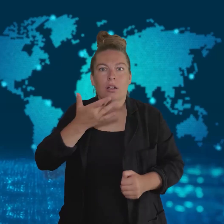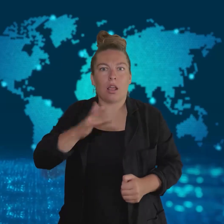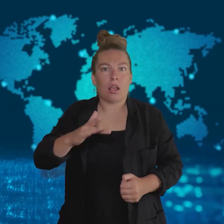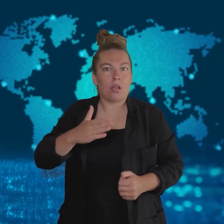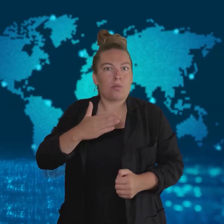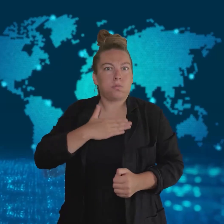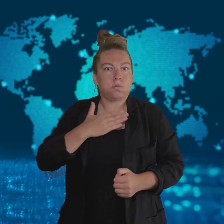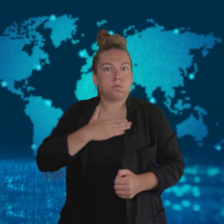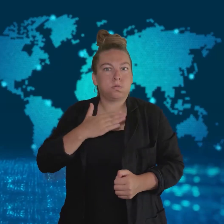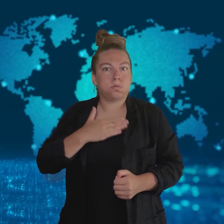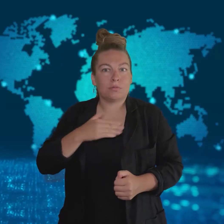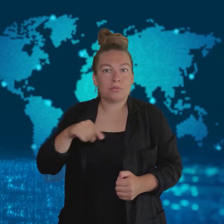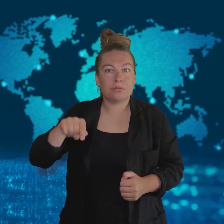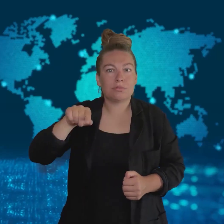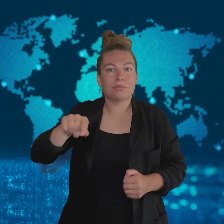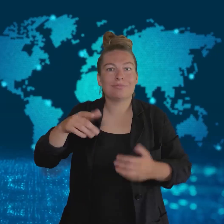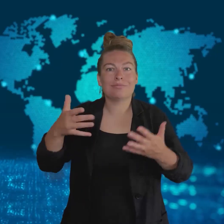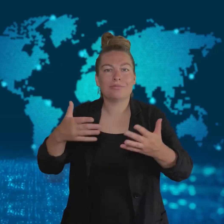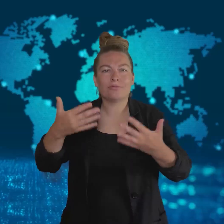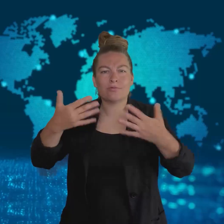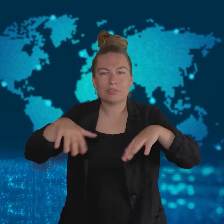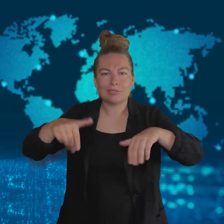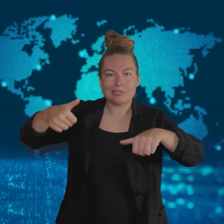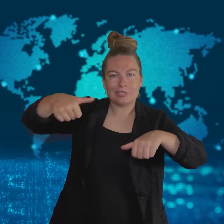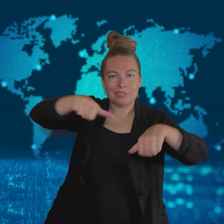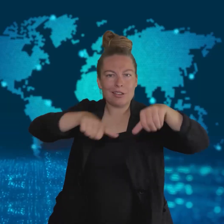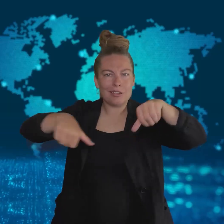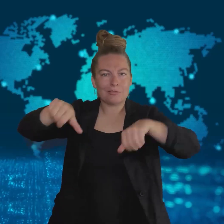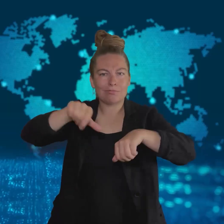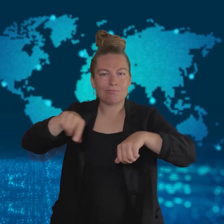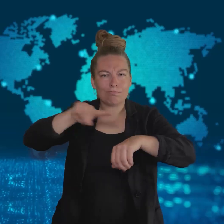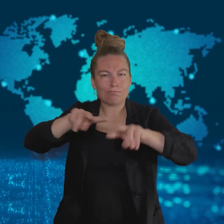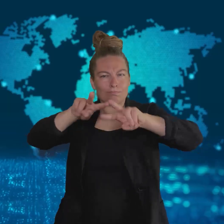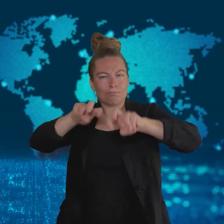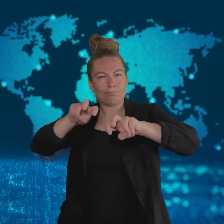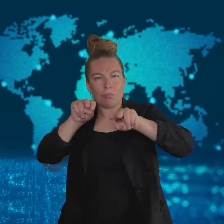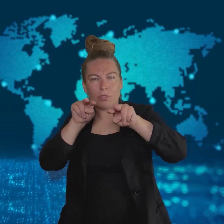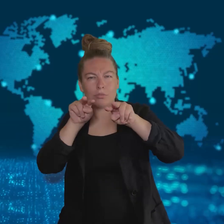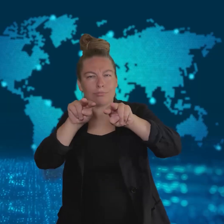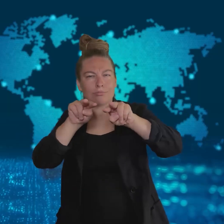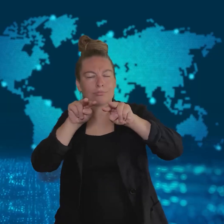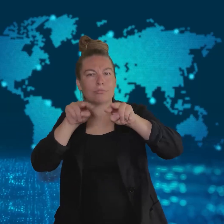By ice and rock a few yards thick.